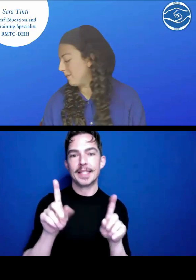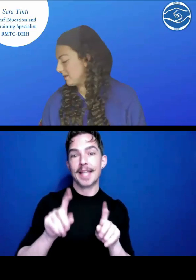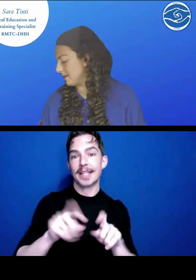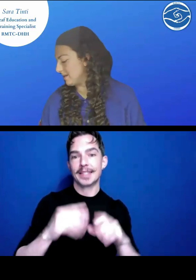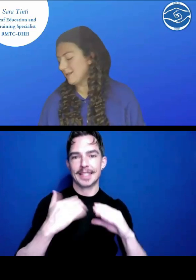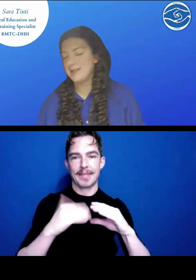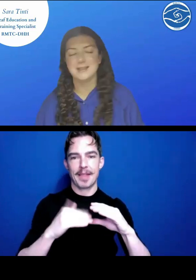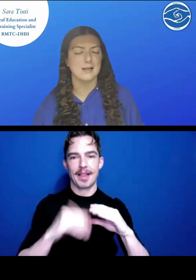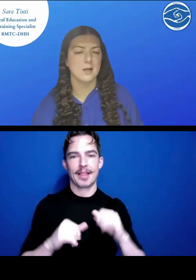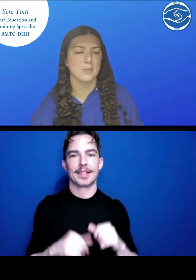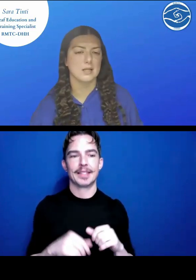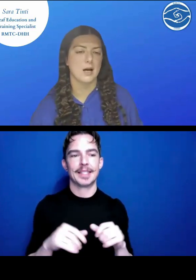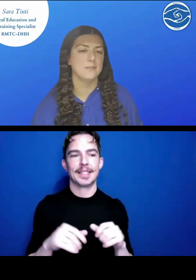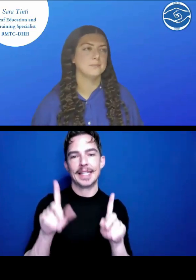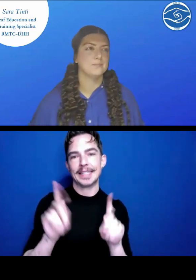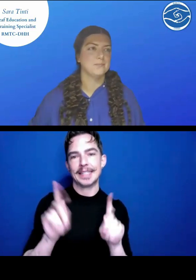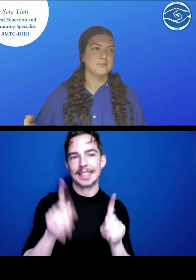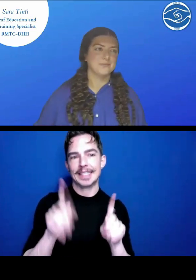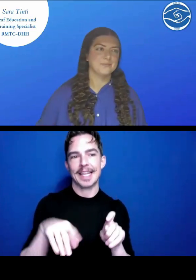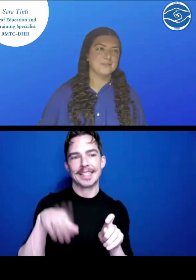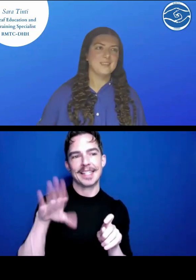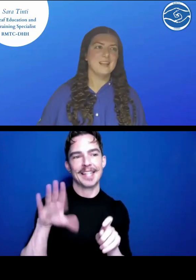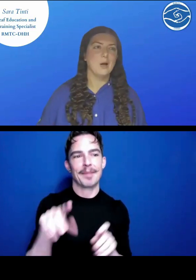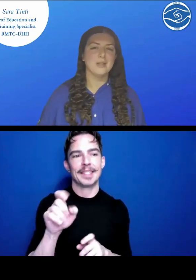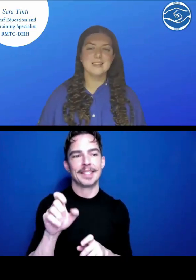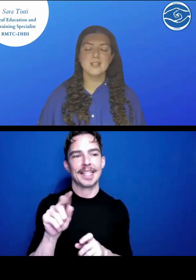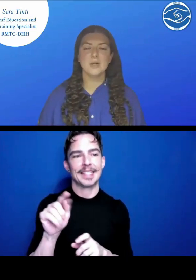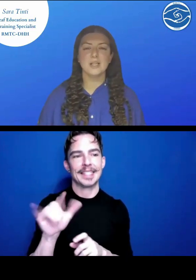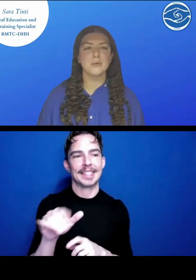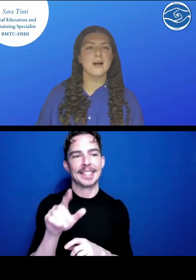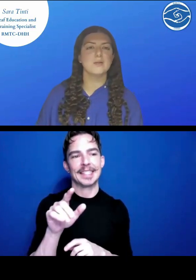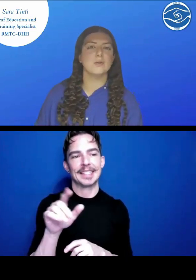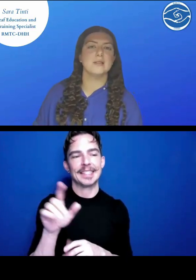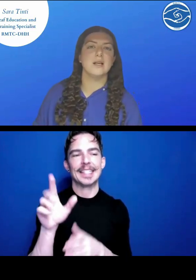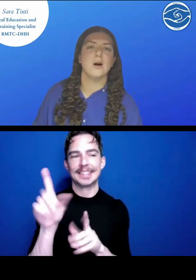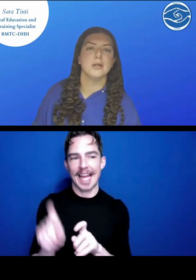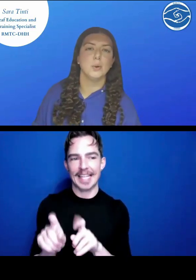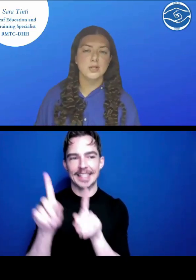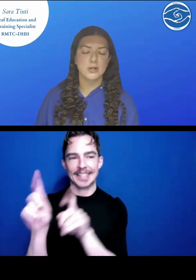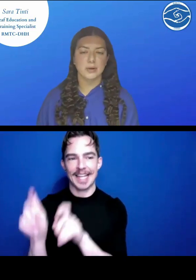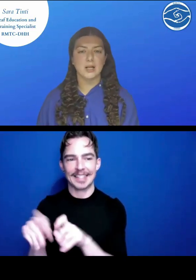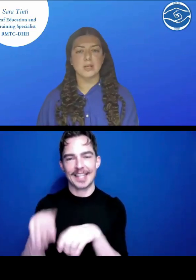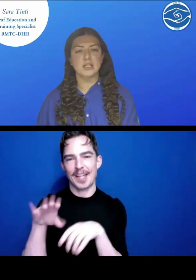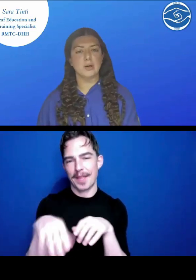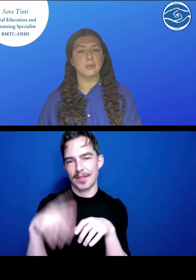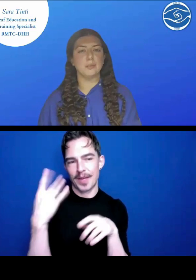my name is is testy test up at the top, but this is what you guys will see on your screen once you